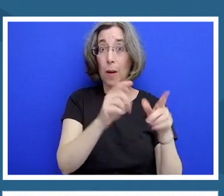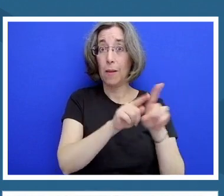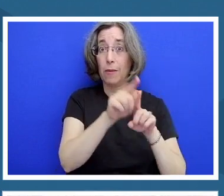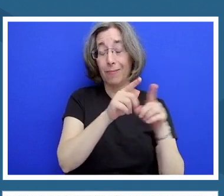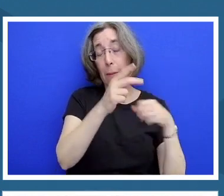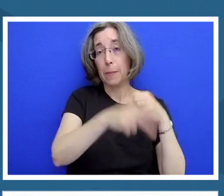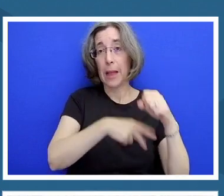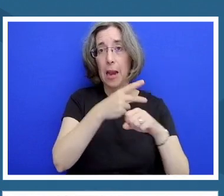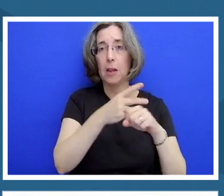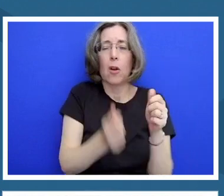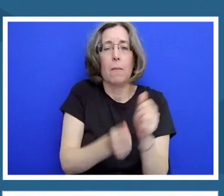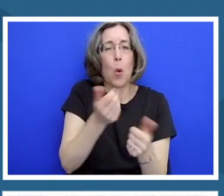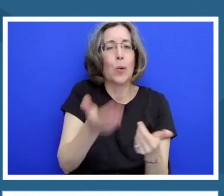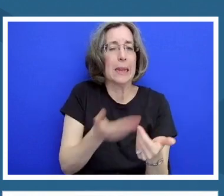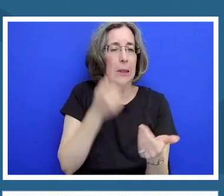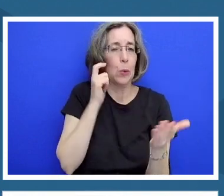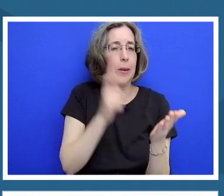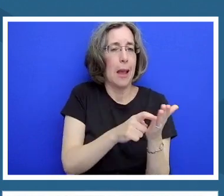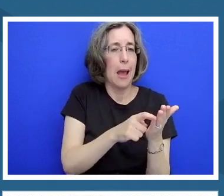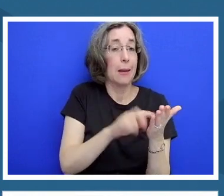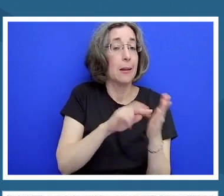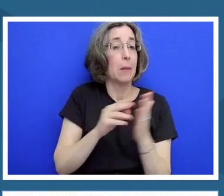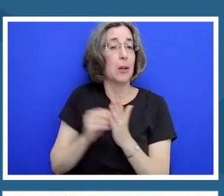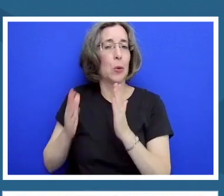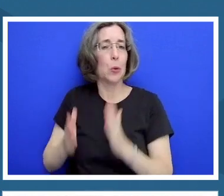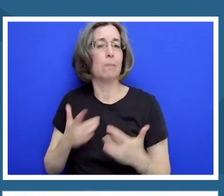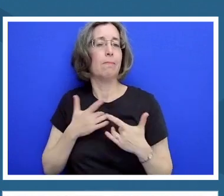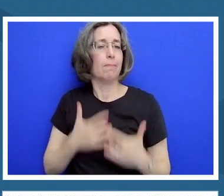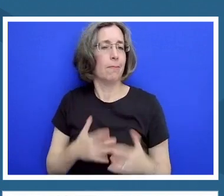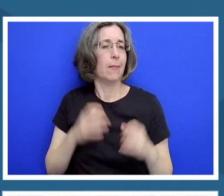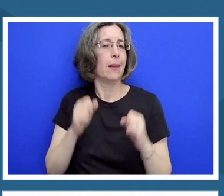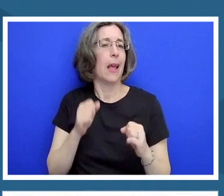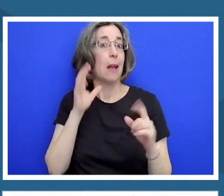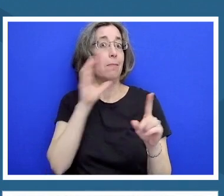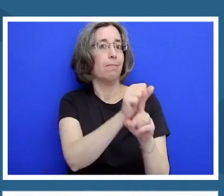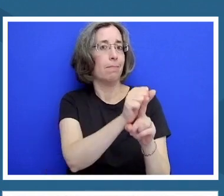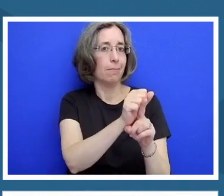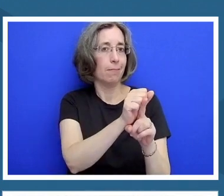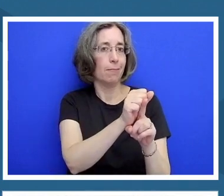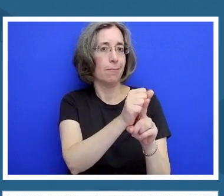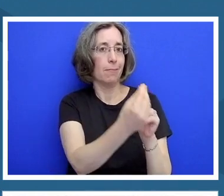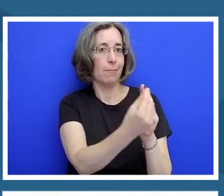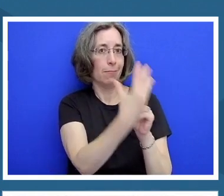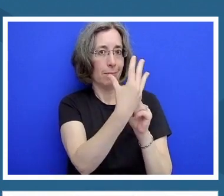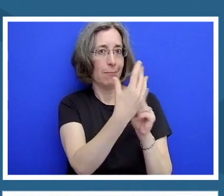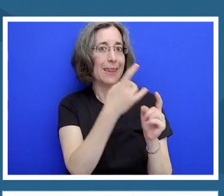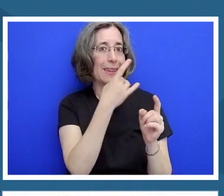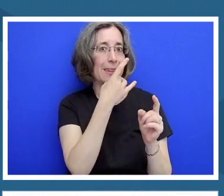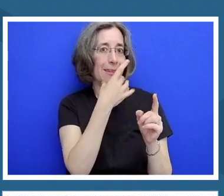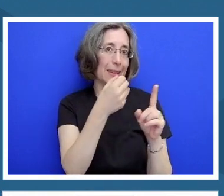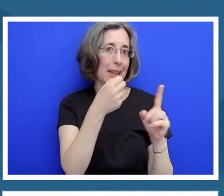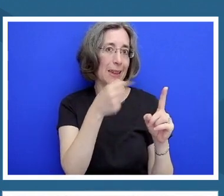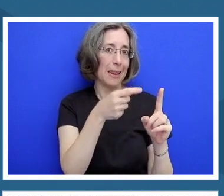your students have a good chance of detecting a signal next slide please